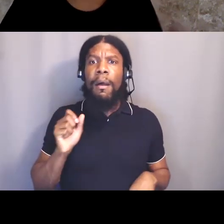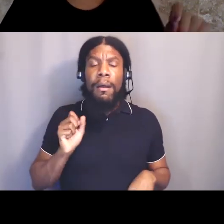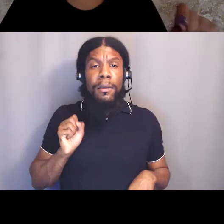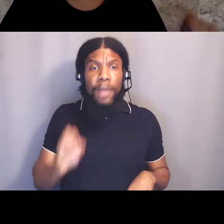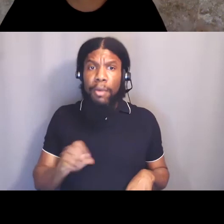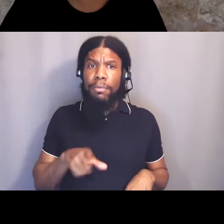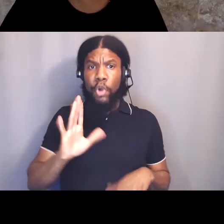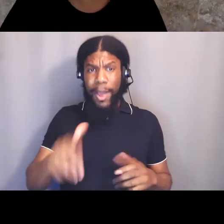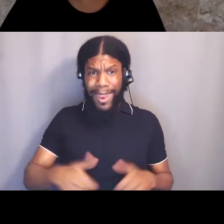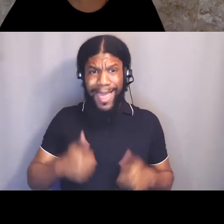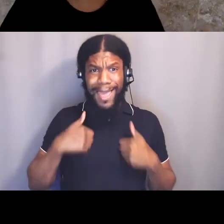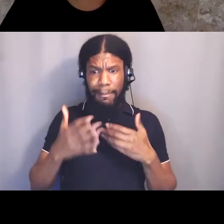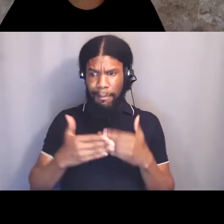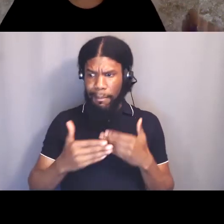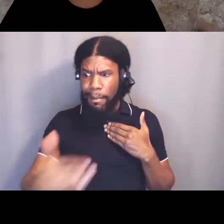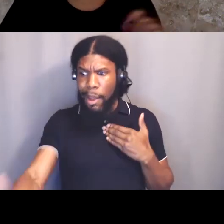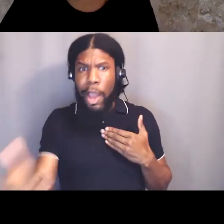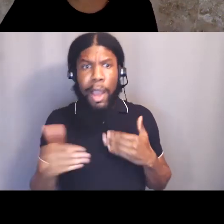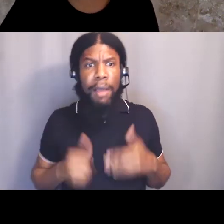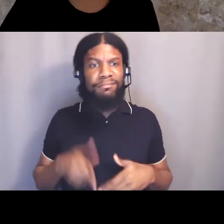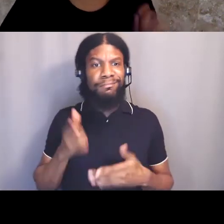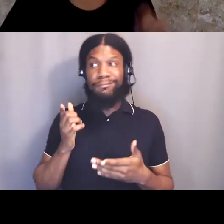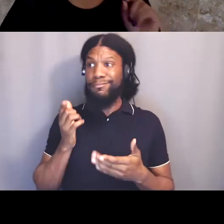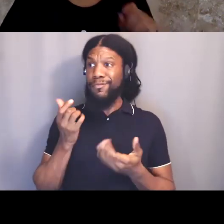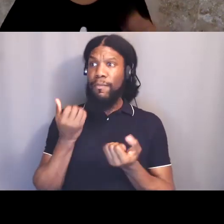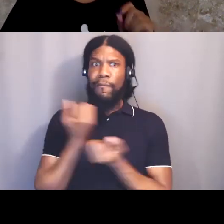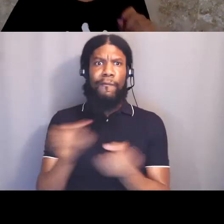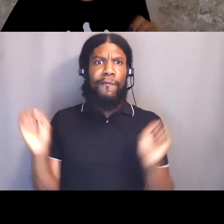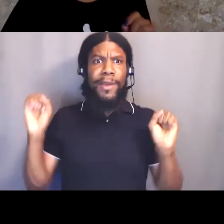what she did was enough and we should take care of her.